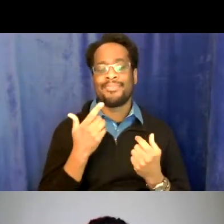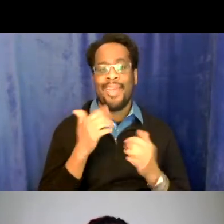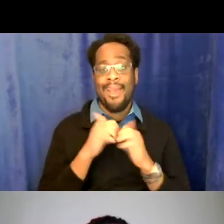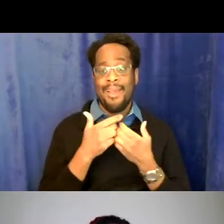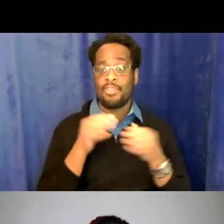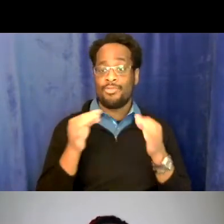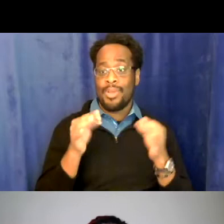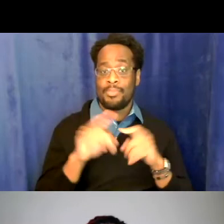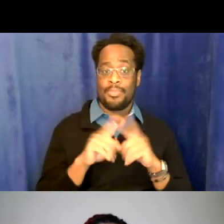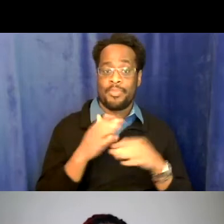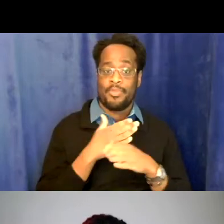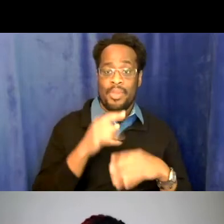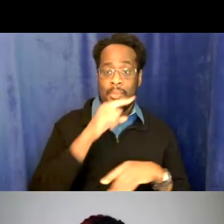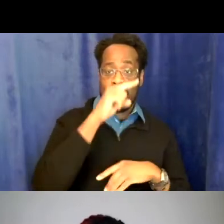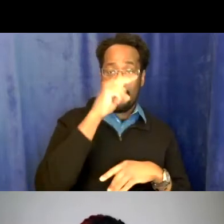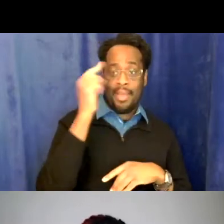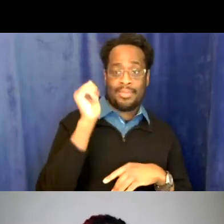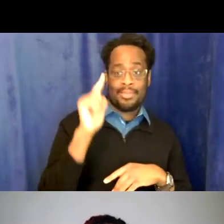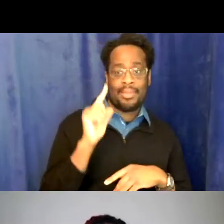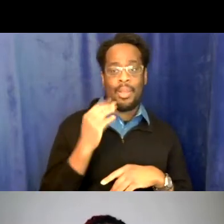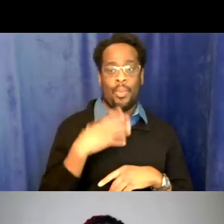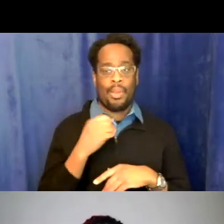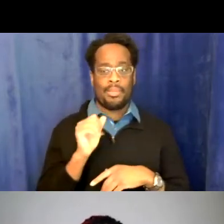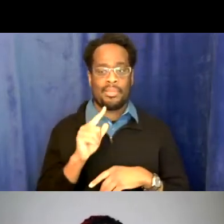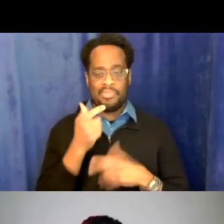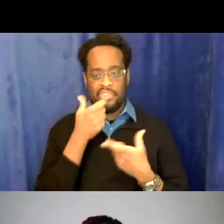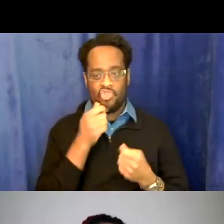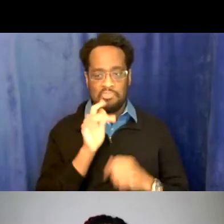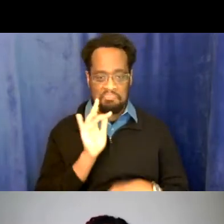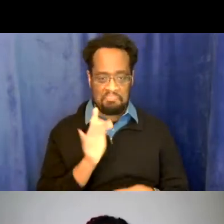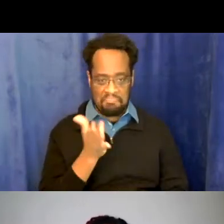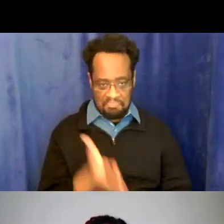there's a little bit more positive how they explain the difference between black ASL